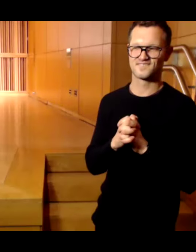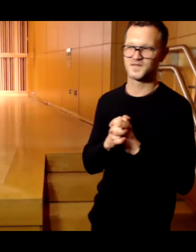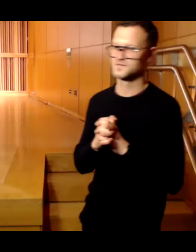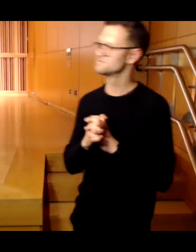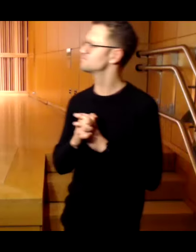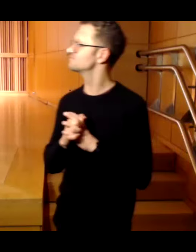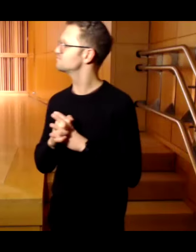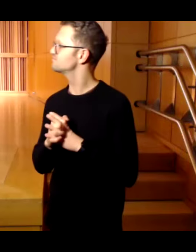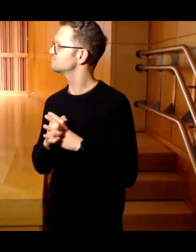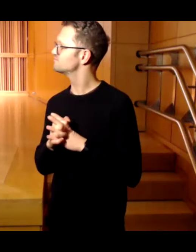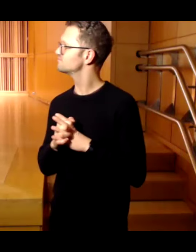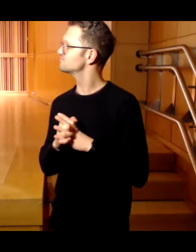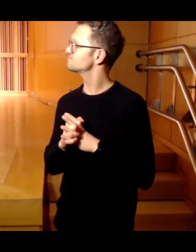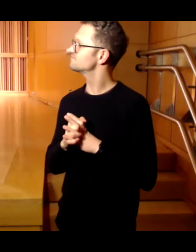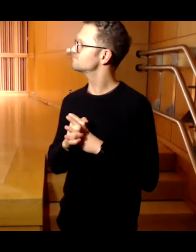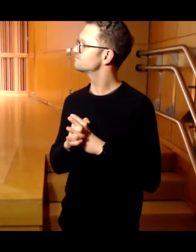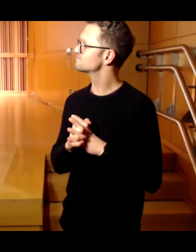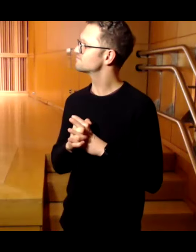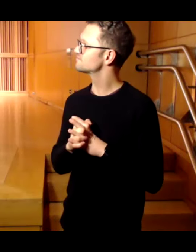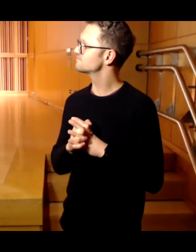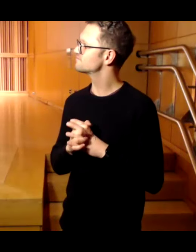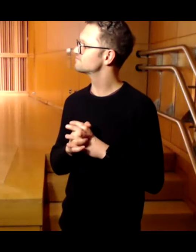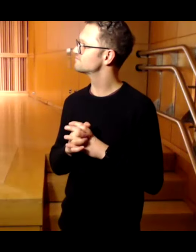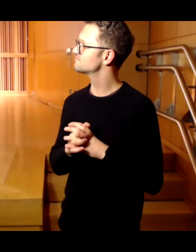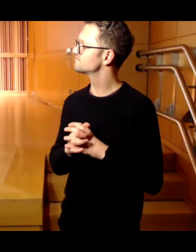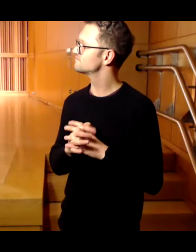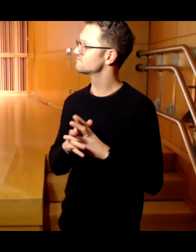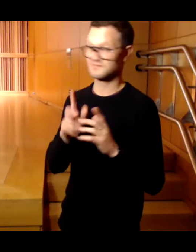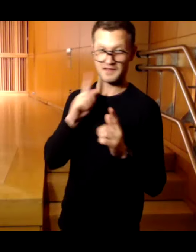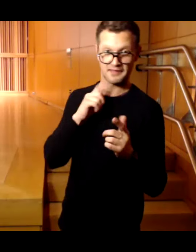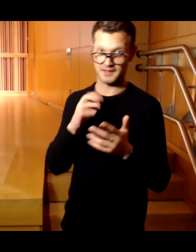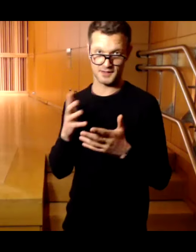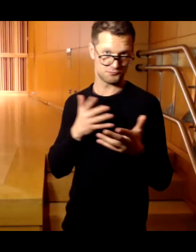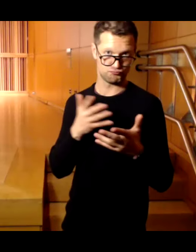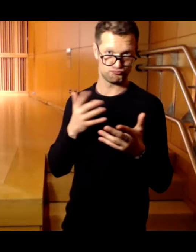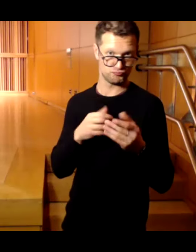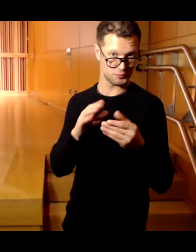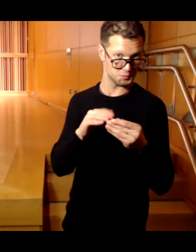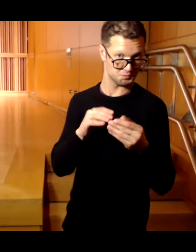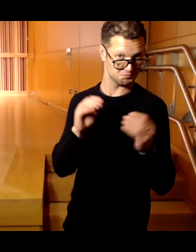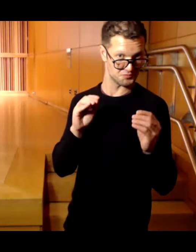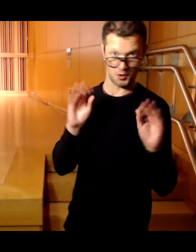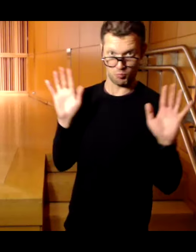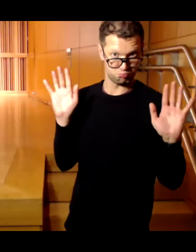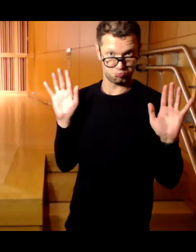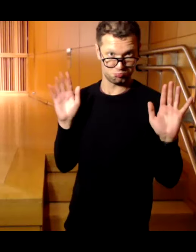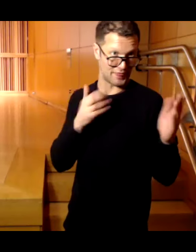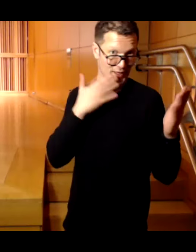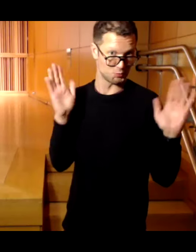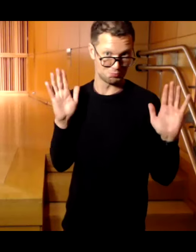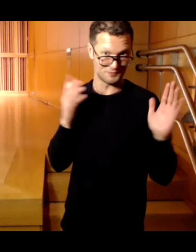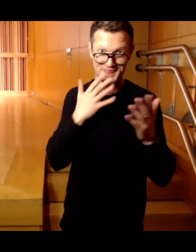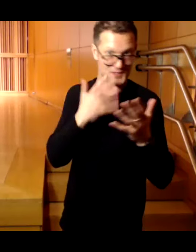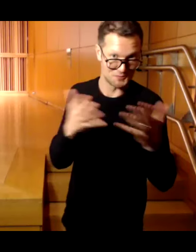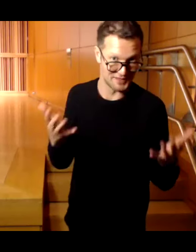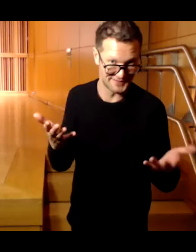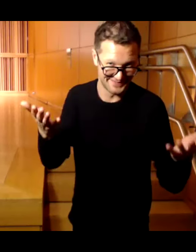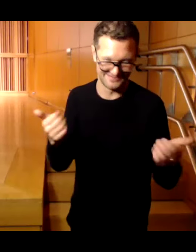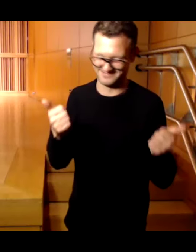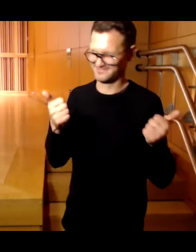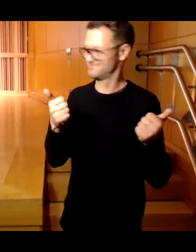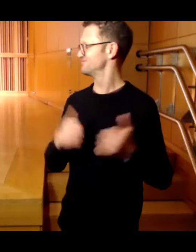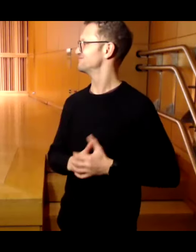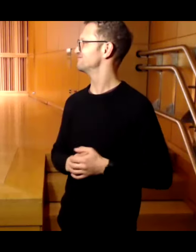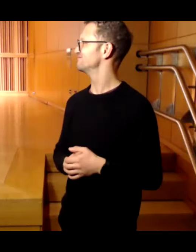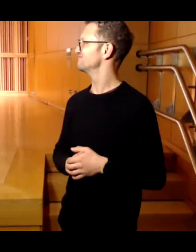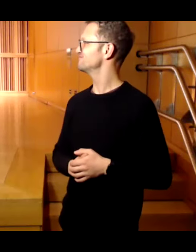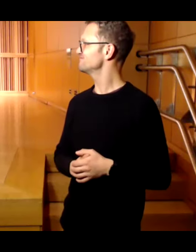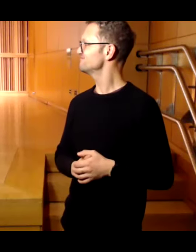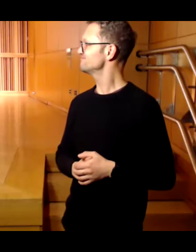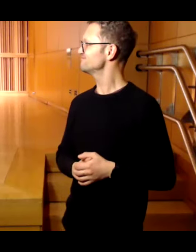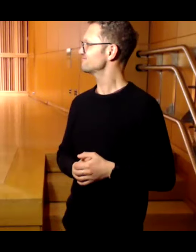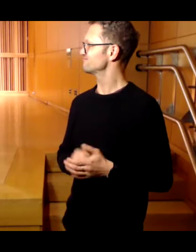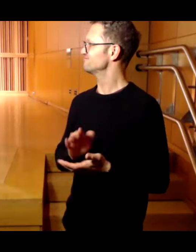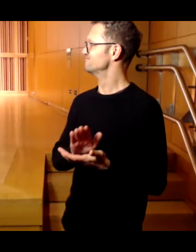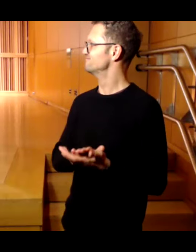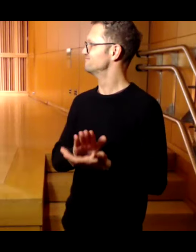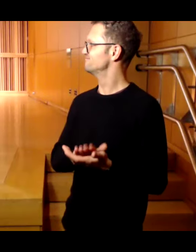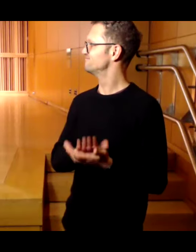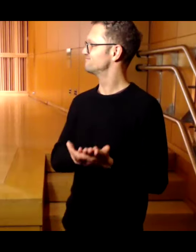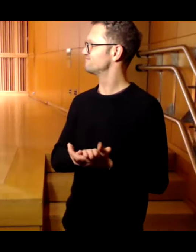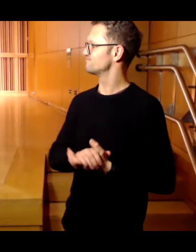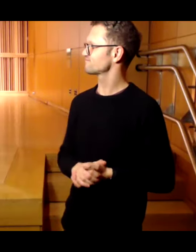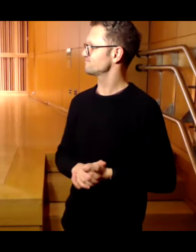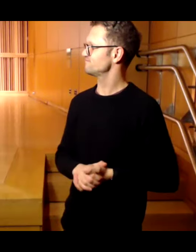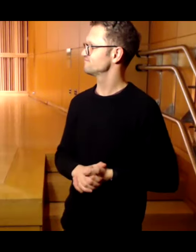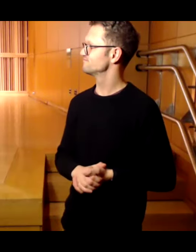We're just gonna drink. Okay, great. Alright. No, I'm good. Thank you. Thank you so much. Thank you. Love you guys.